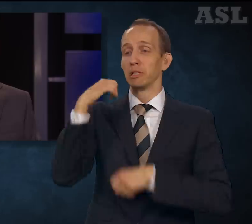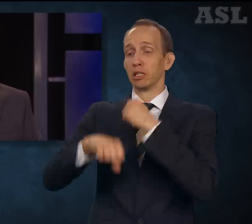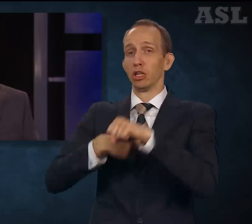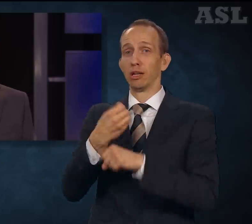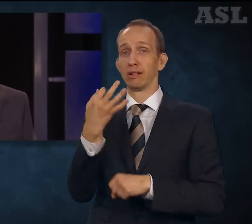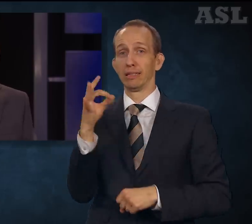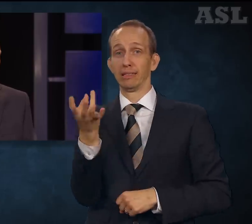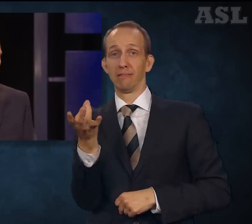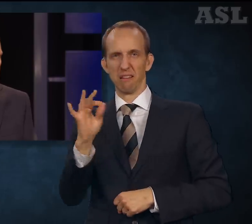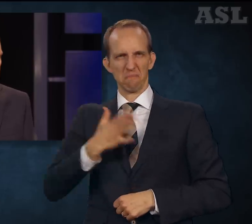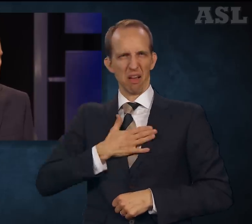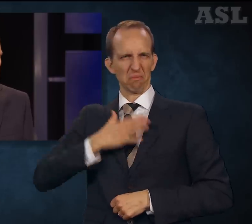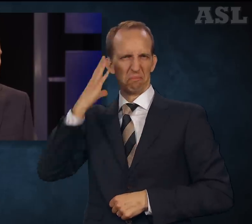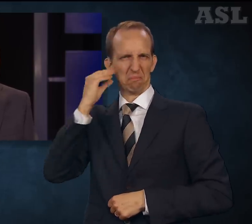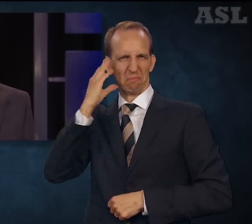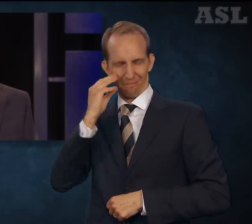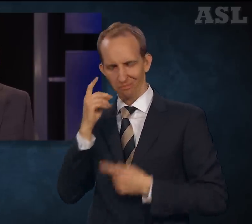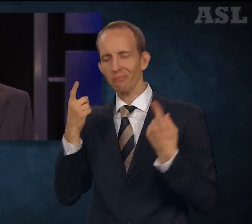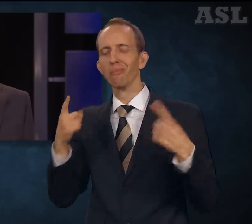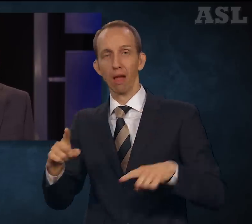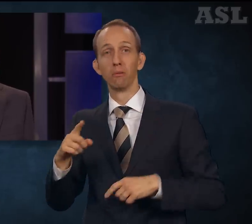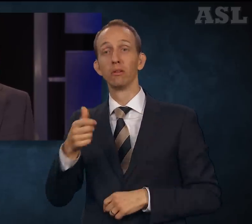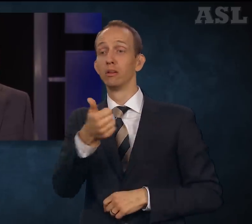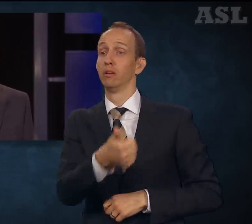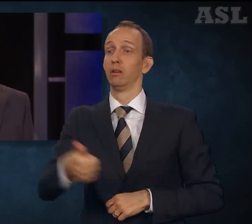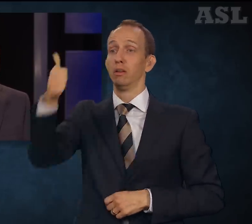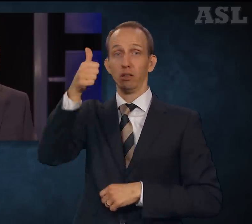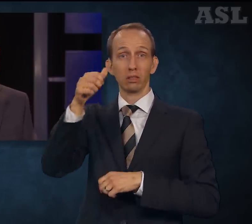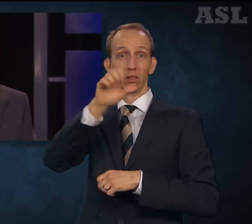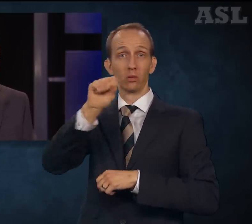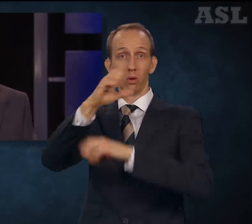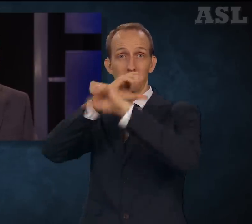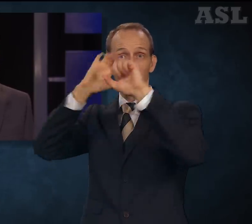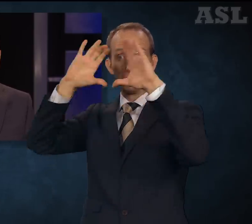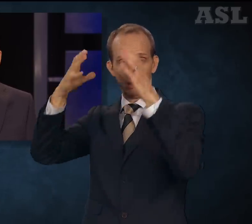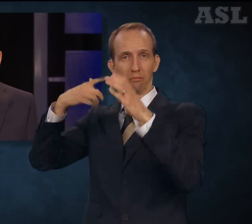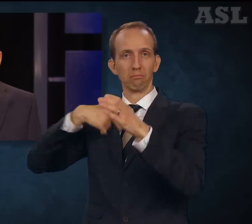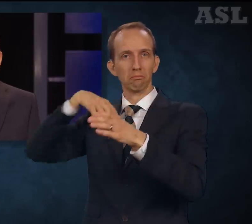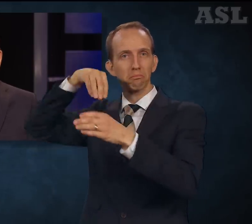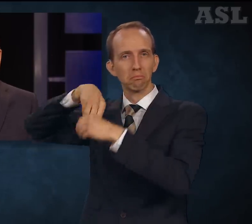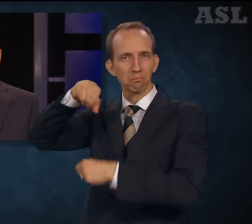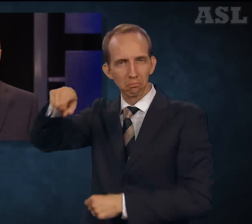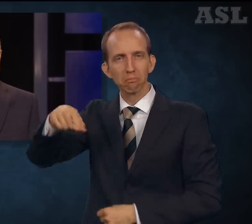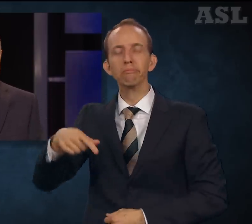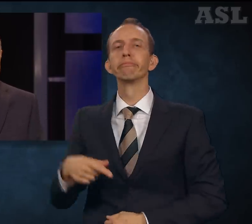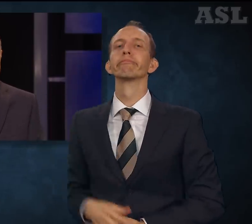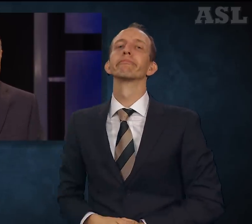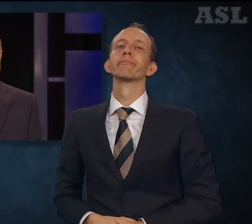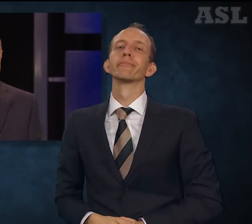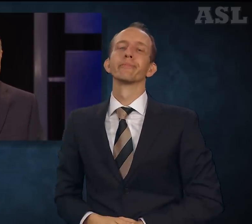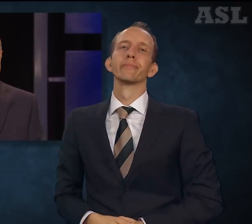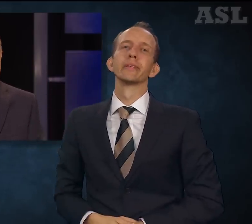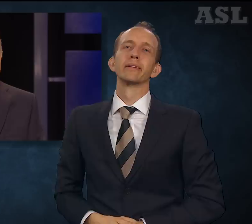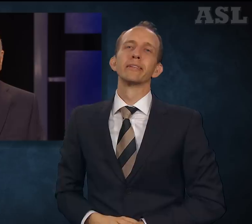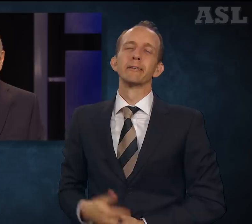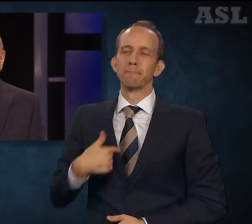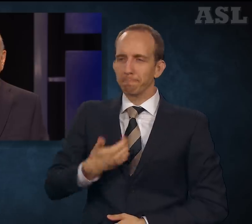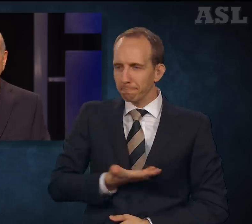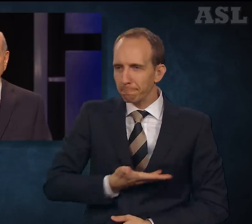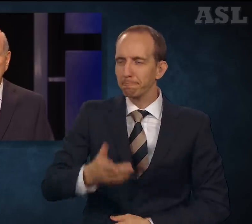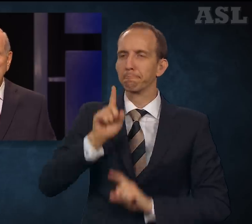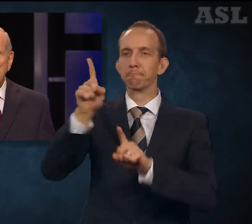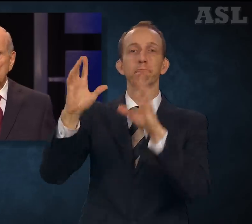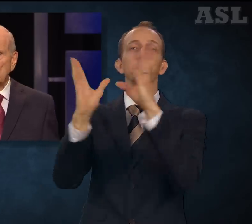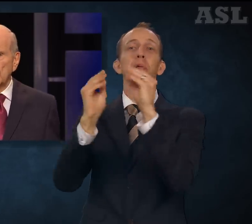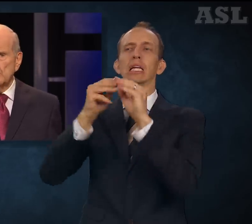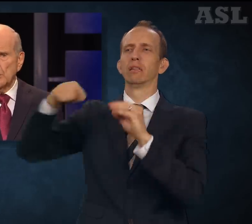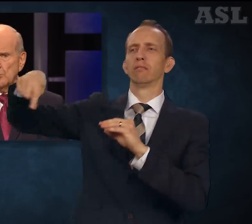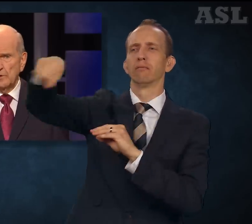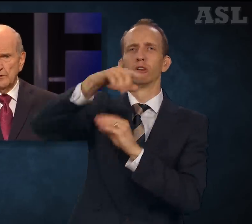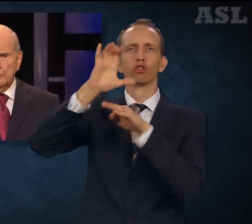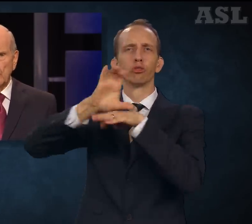EXPERIENCE I HAD IN 1979,